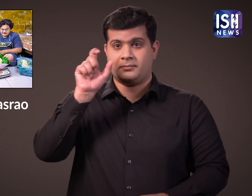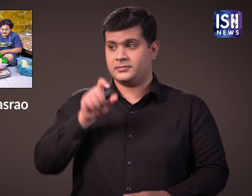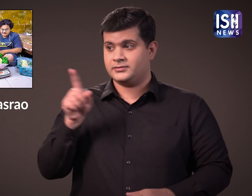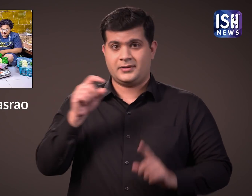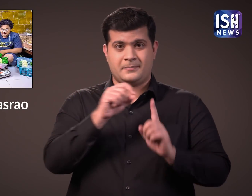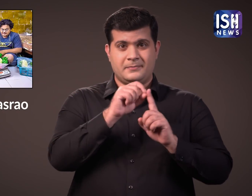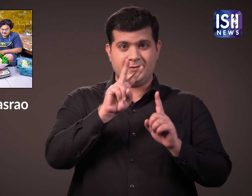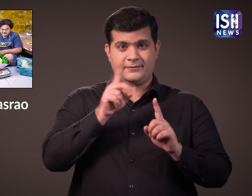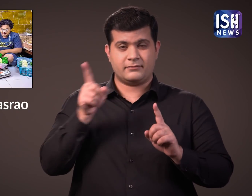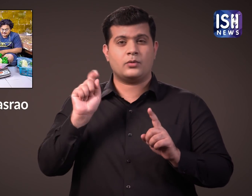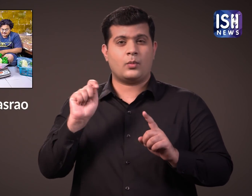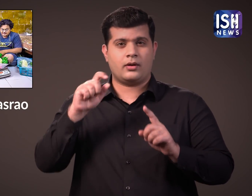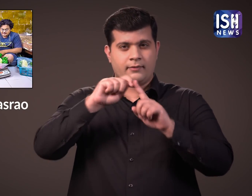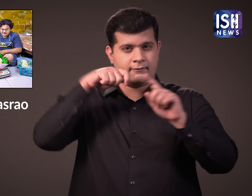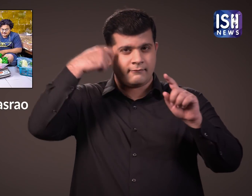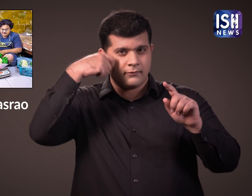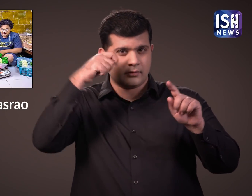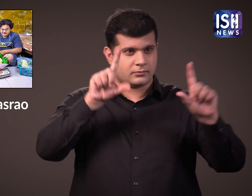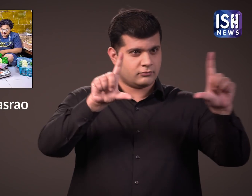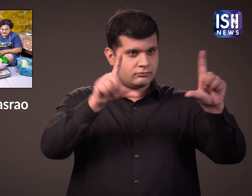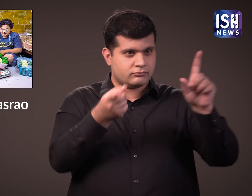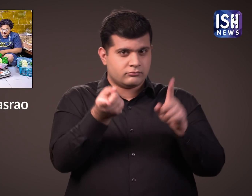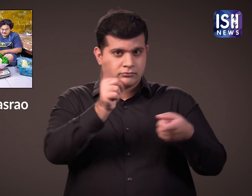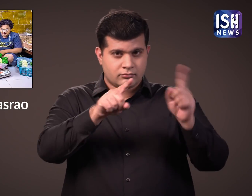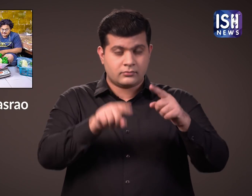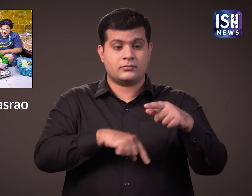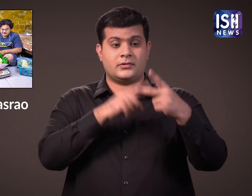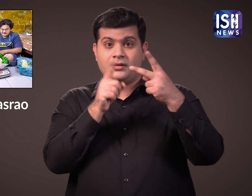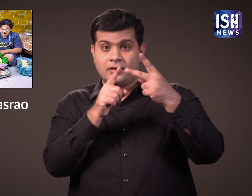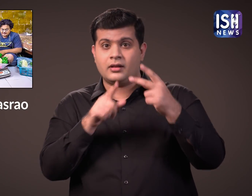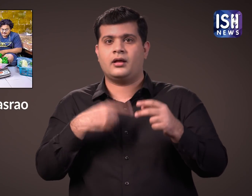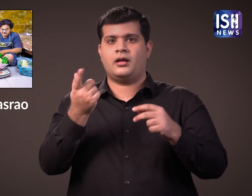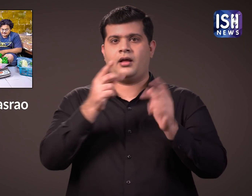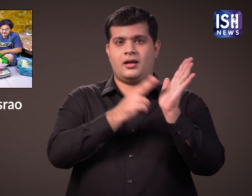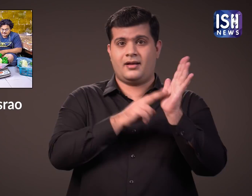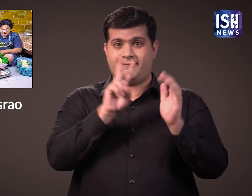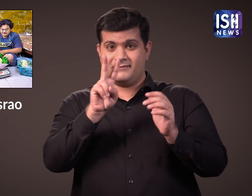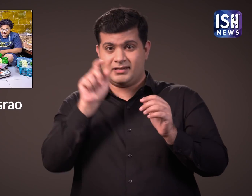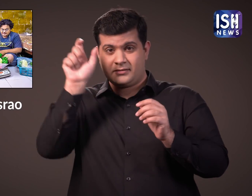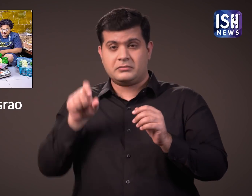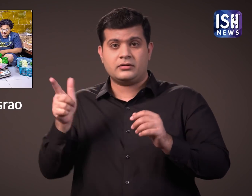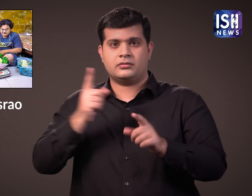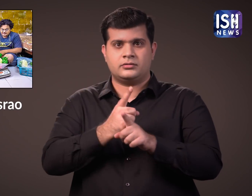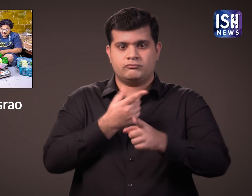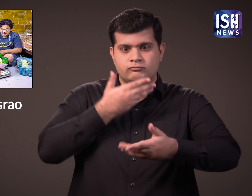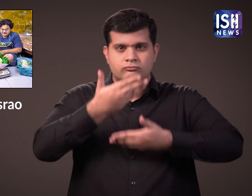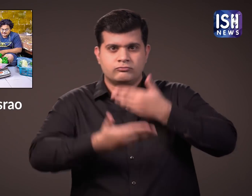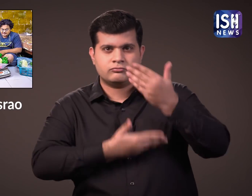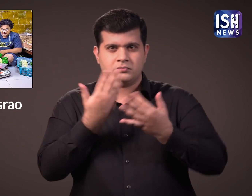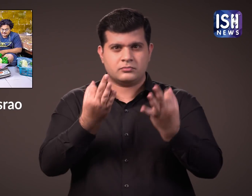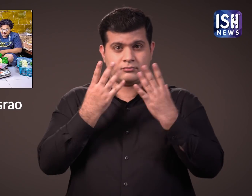Pushkar Vishwasrao is a filmmaker and Nimish Vishwasrao is a tutor by profession.